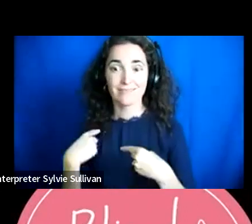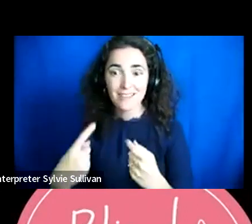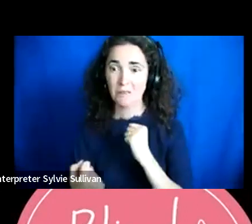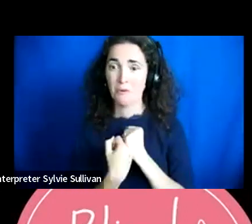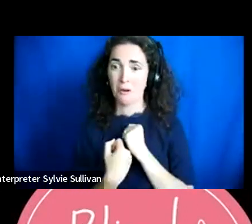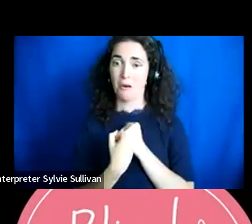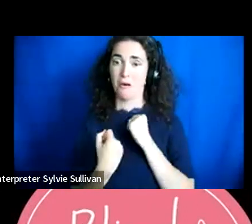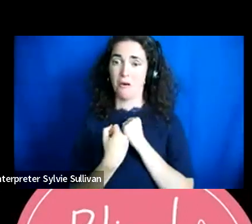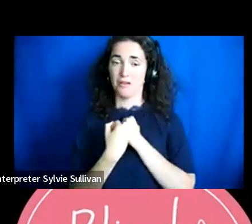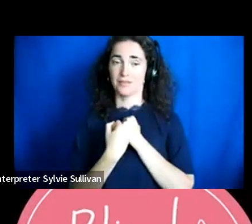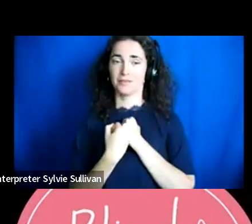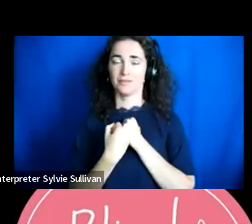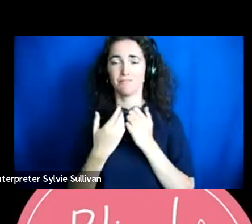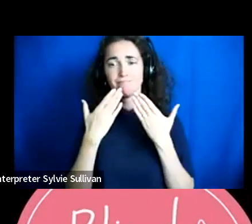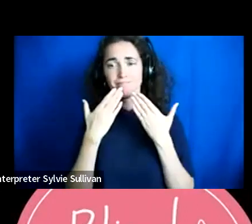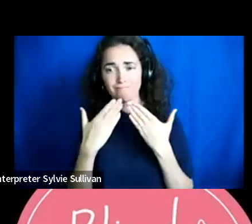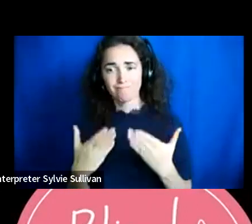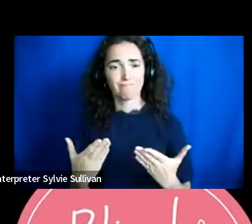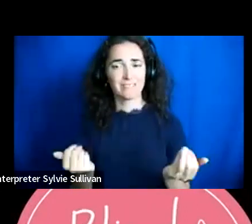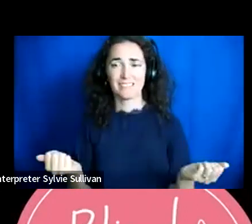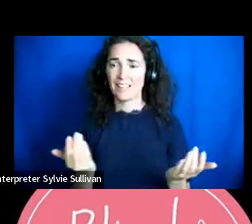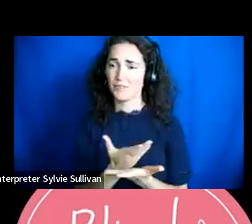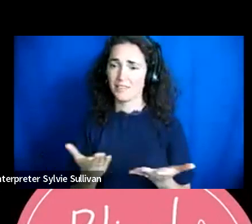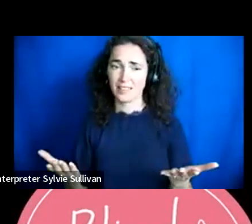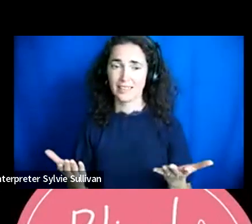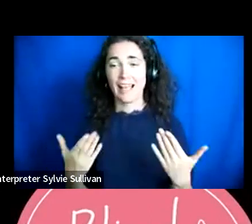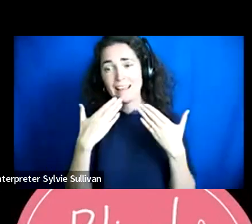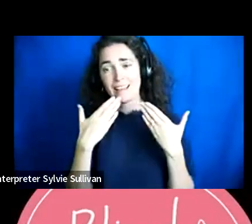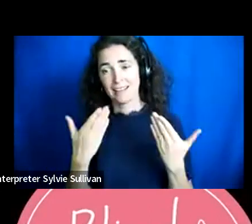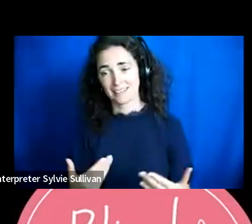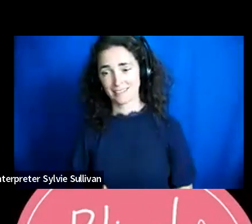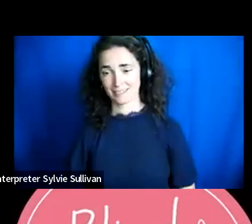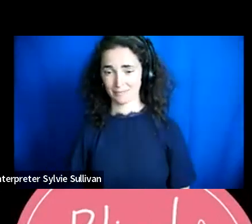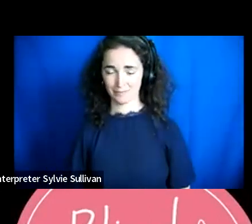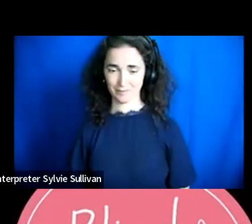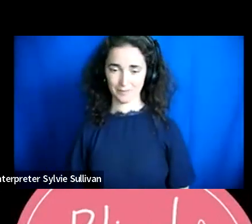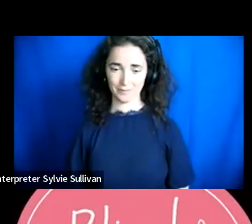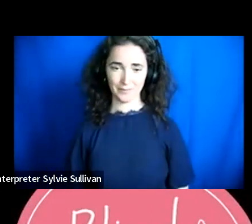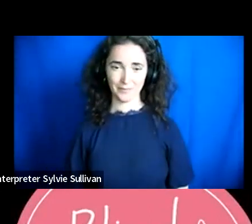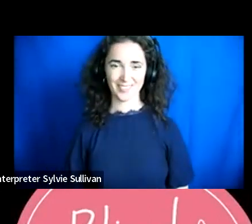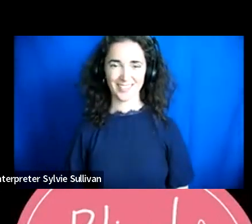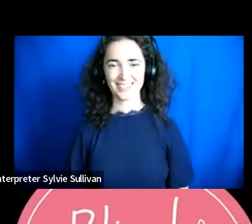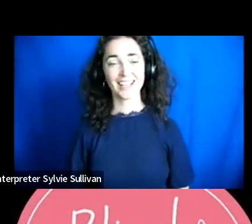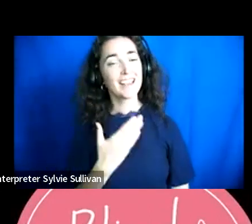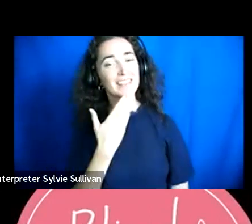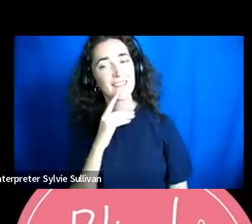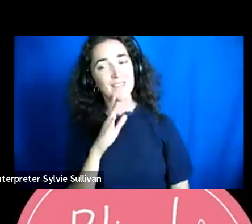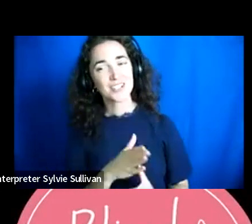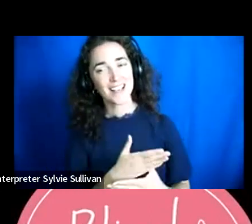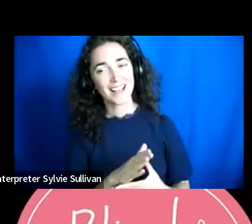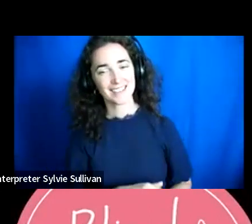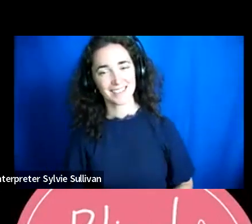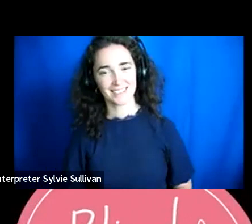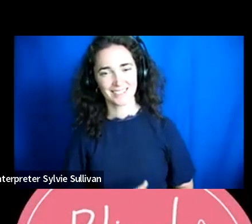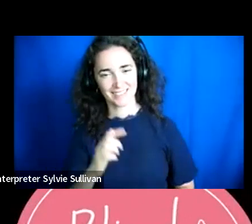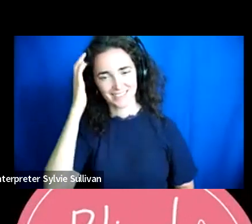I appreciate everything I'll do and thanks thank you for sharing.